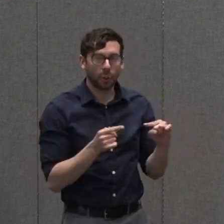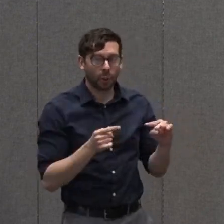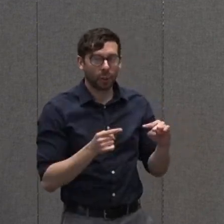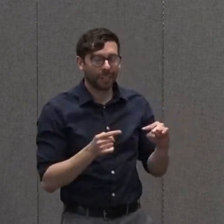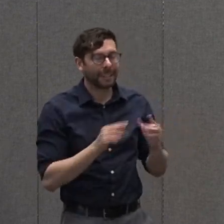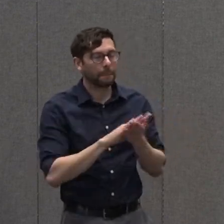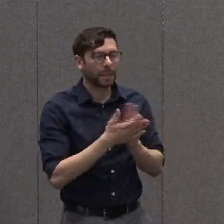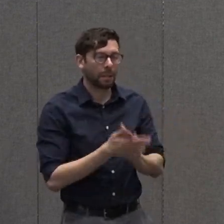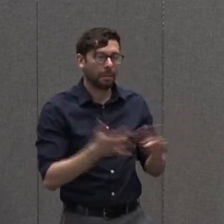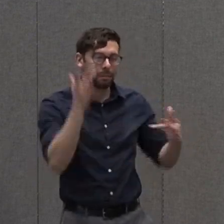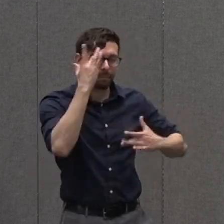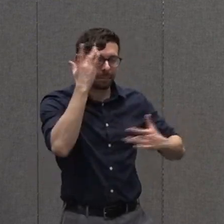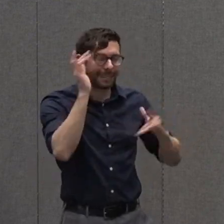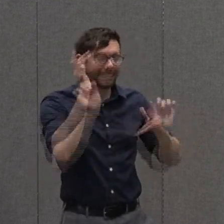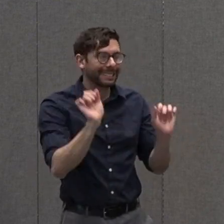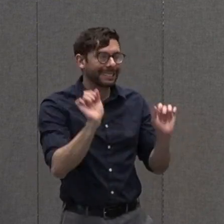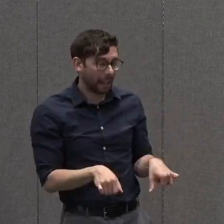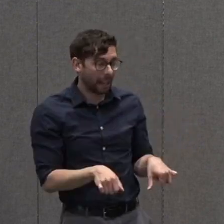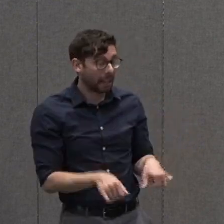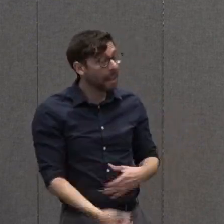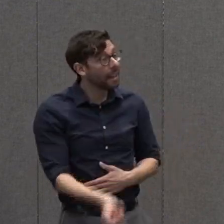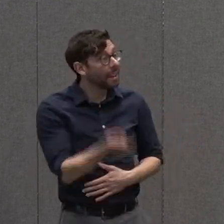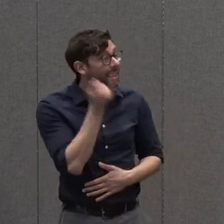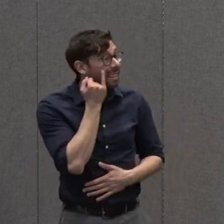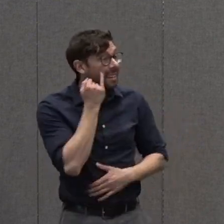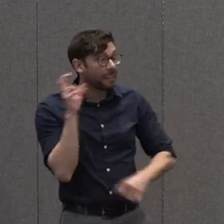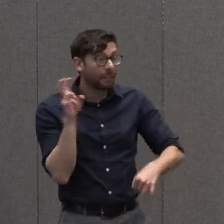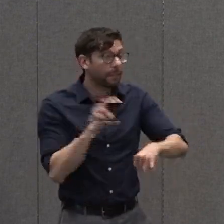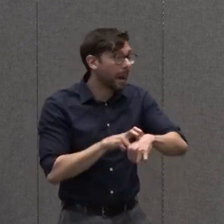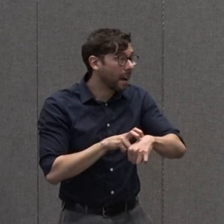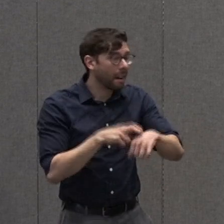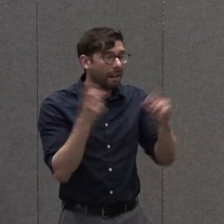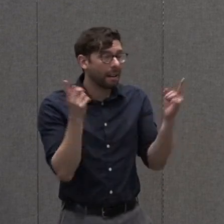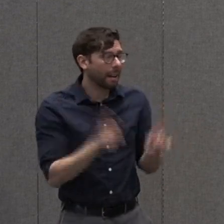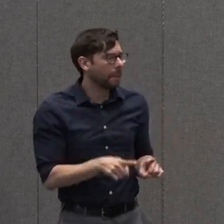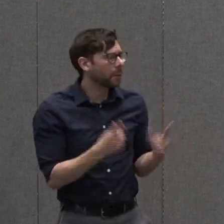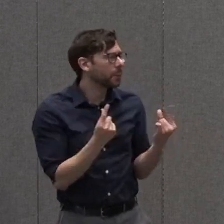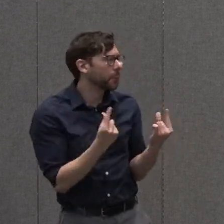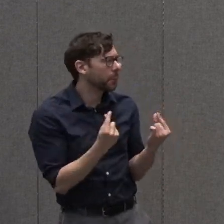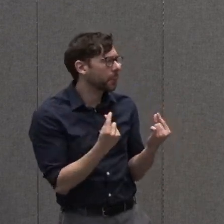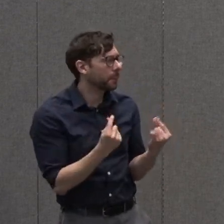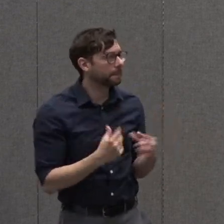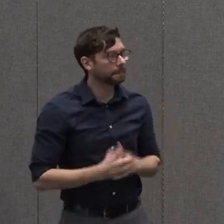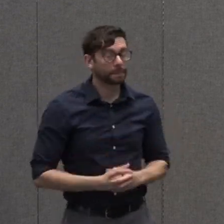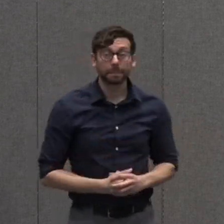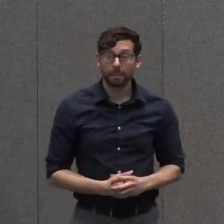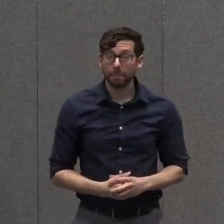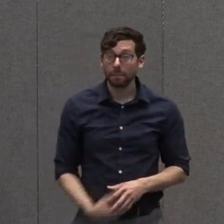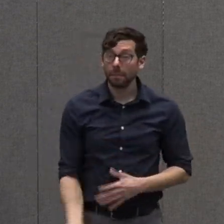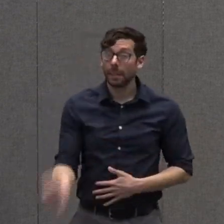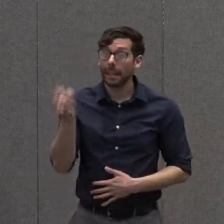And if you were to get bit, what should they do? Yeah, if you were bitten, and you don't know what kind of snake it is.